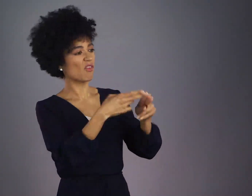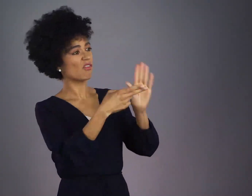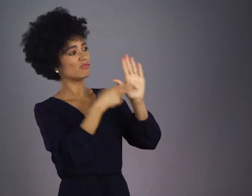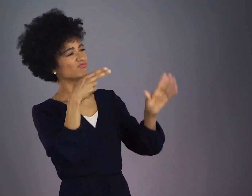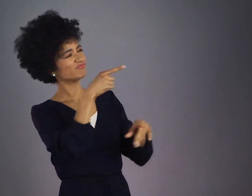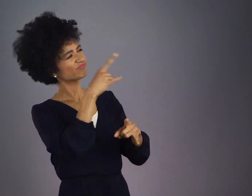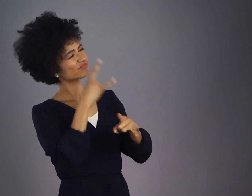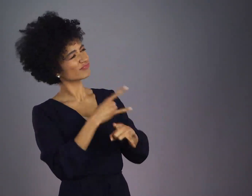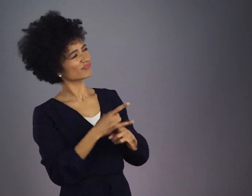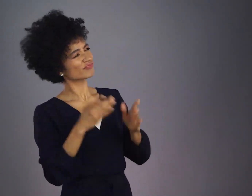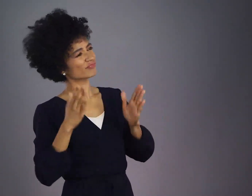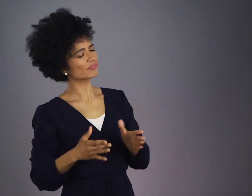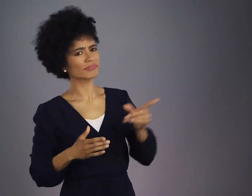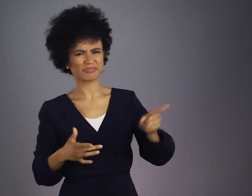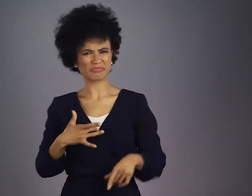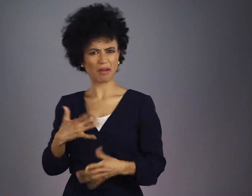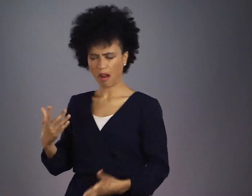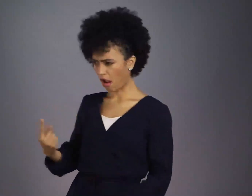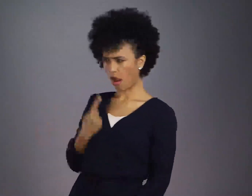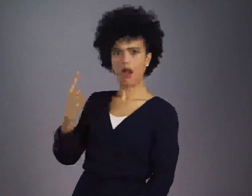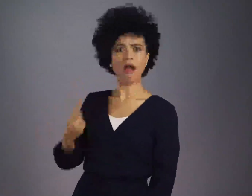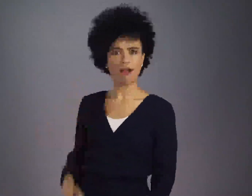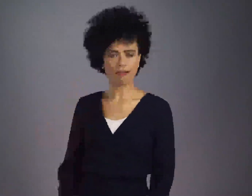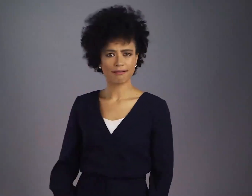He would probably be insulted if he were called an alcoholic.